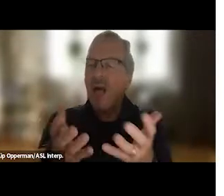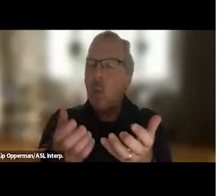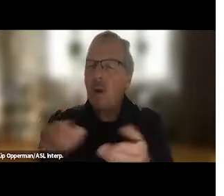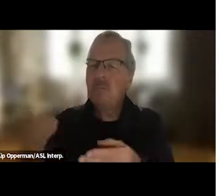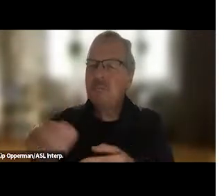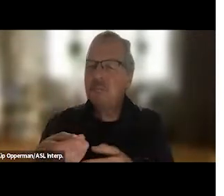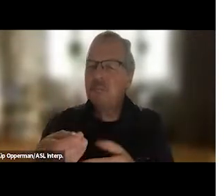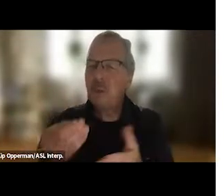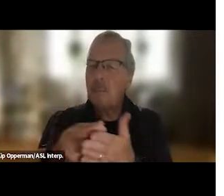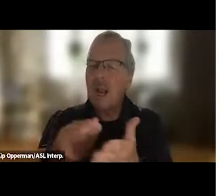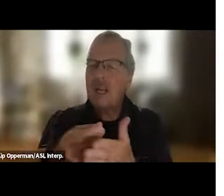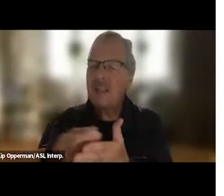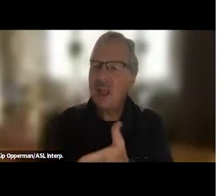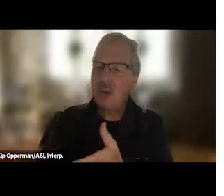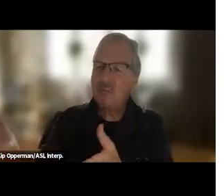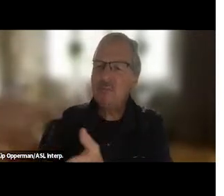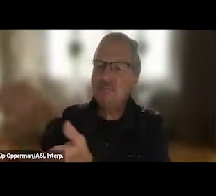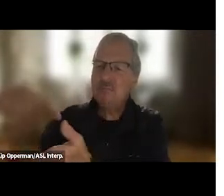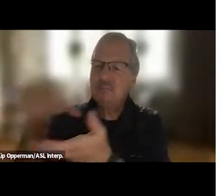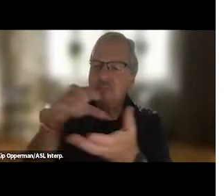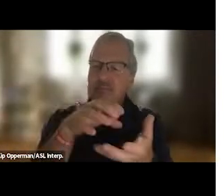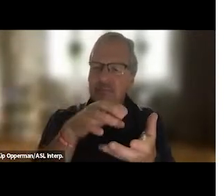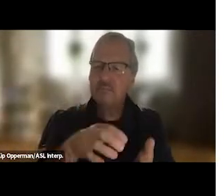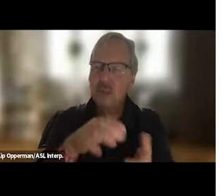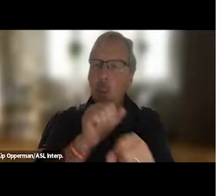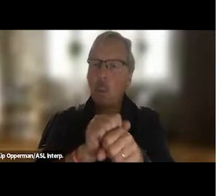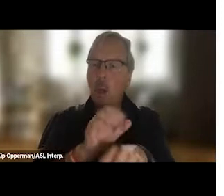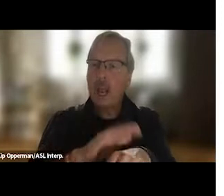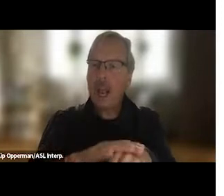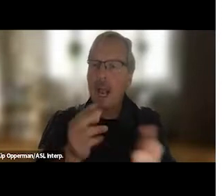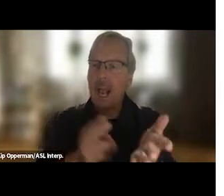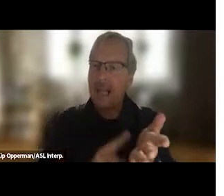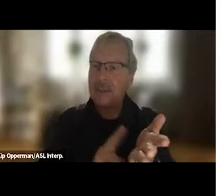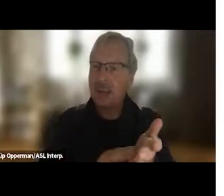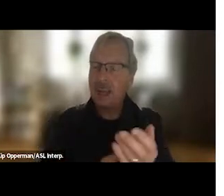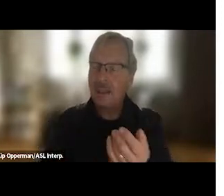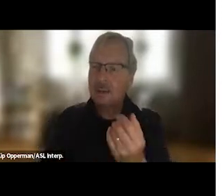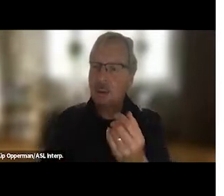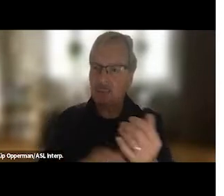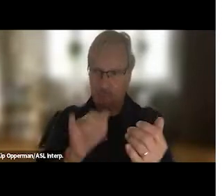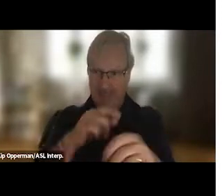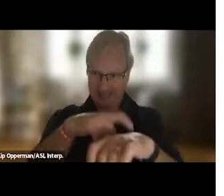that was allocated to them and working on the contract? So from that point to now,